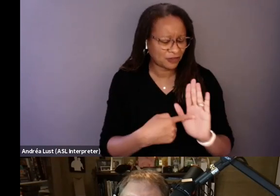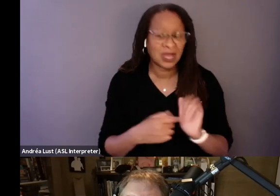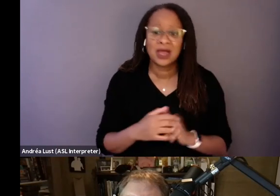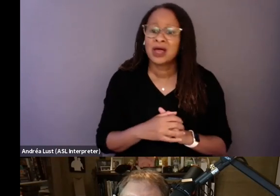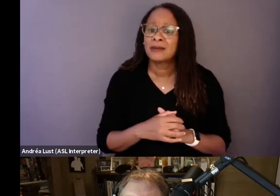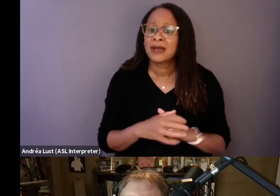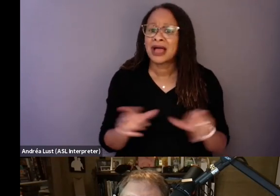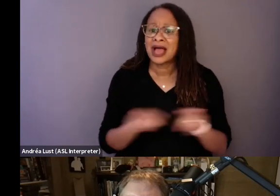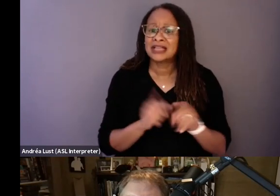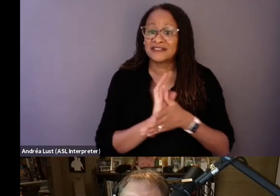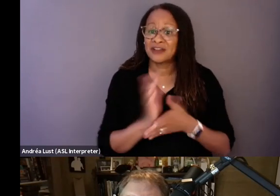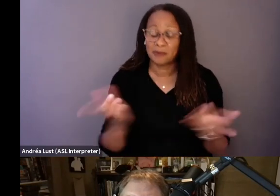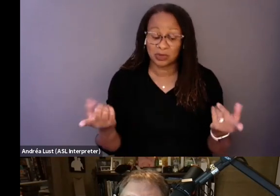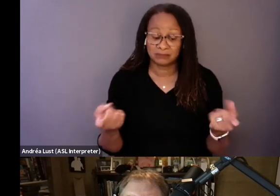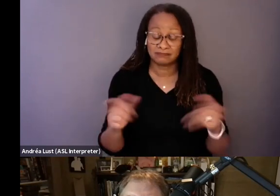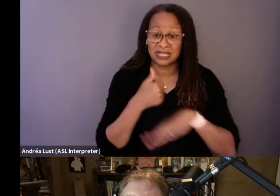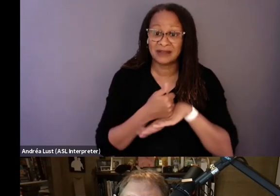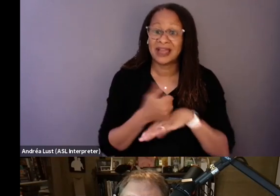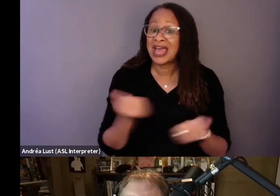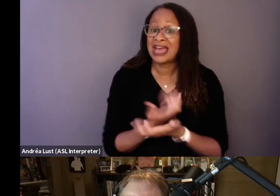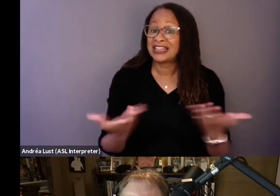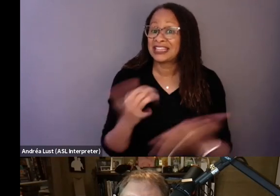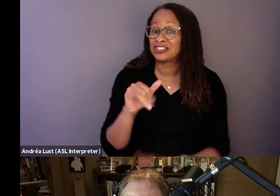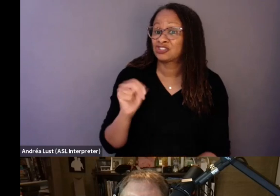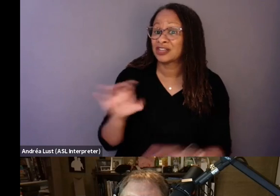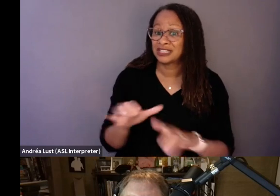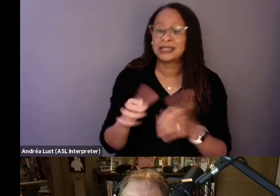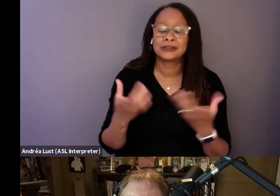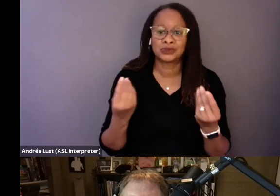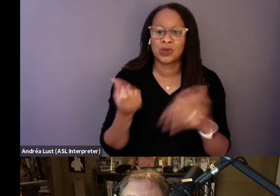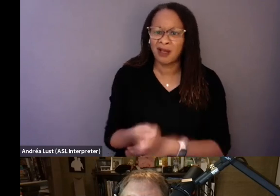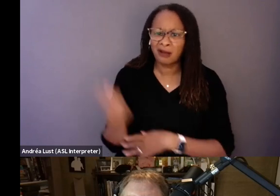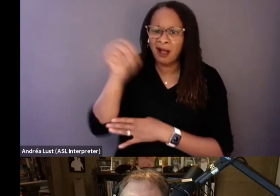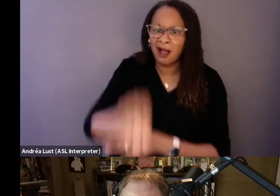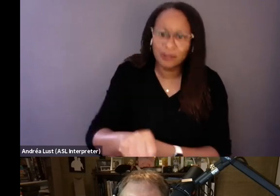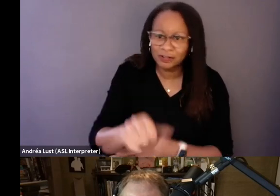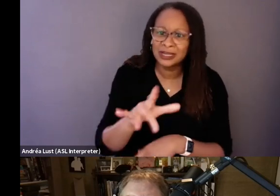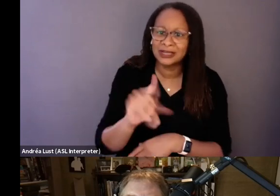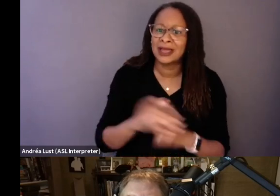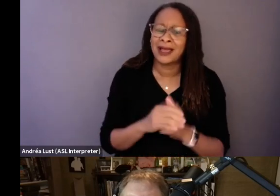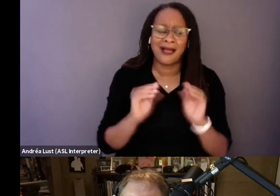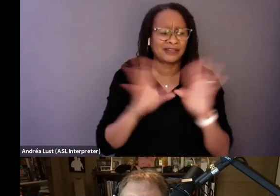was that anything John did he want to conquer it. Even going... Obviously going back to football when he was in school.